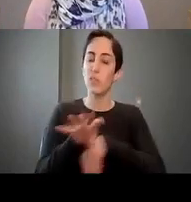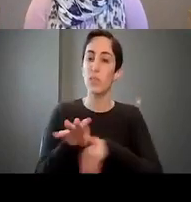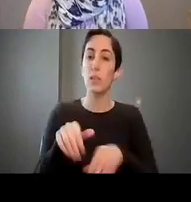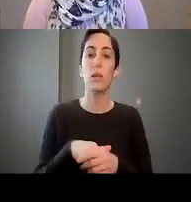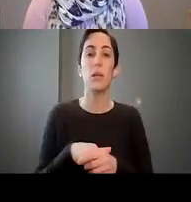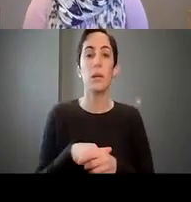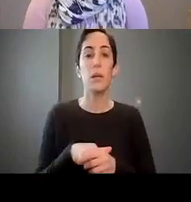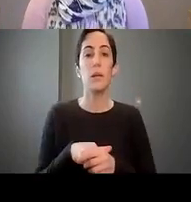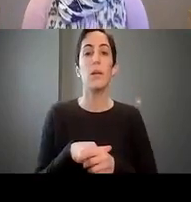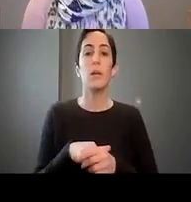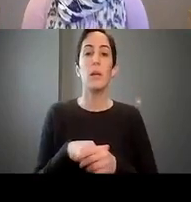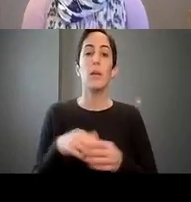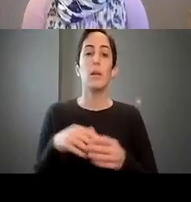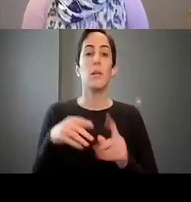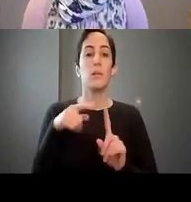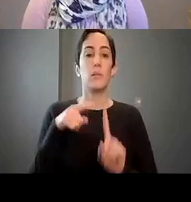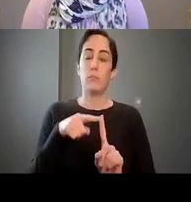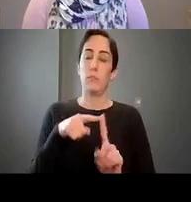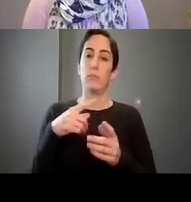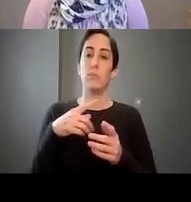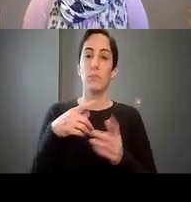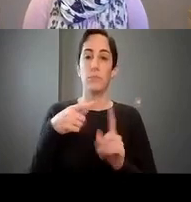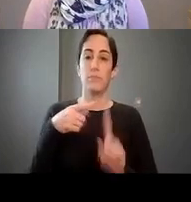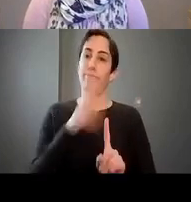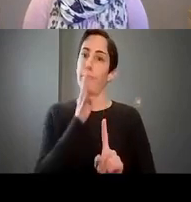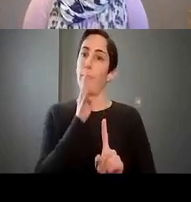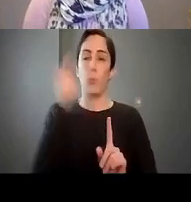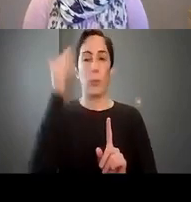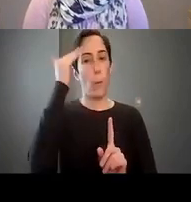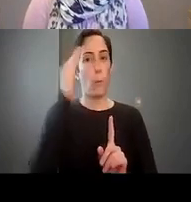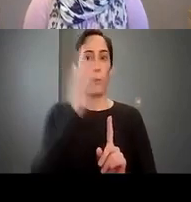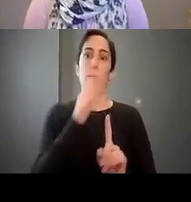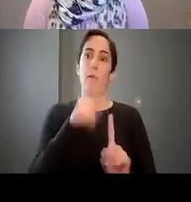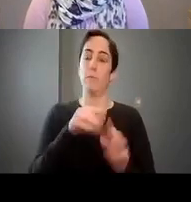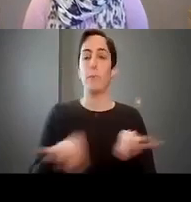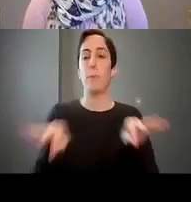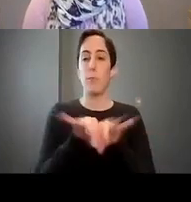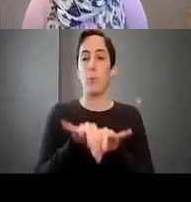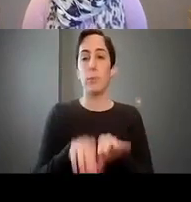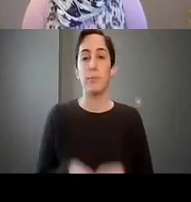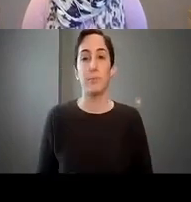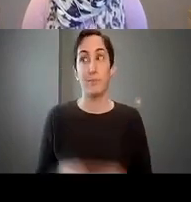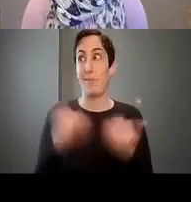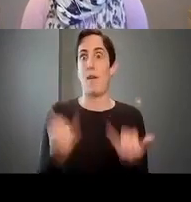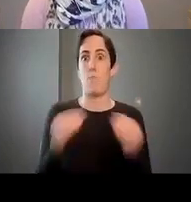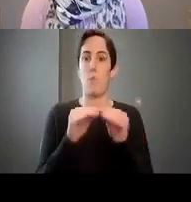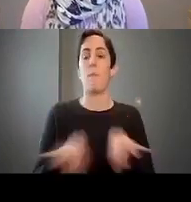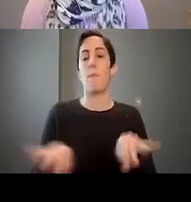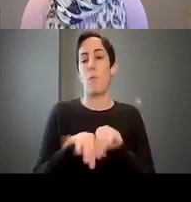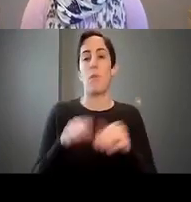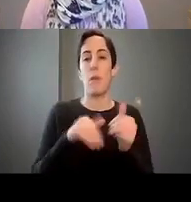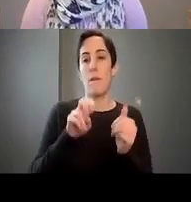need that. Talking and communicating, perhaps more than ever where we really however you do that, is a vehicle for need that. Talking and communicating, connection. It's certainly an antidote however you do that, is a vehicle for